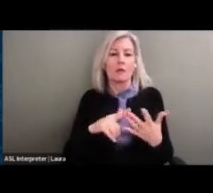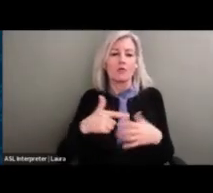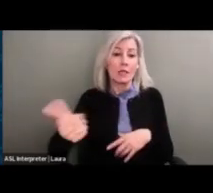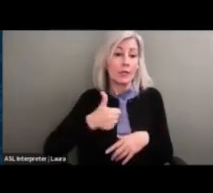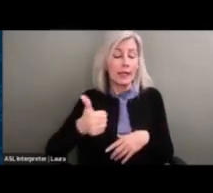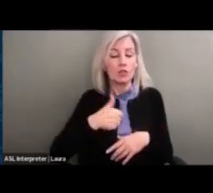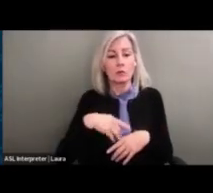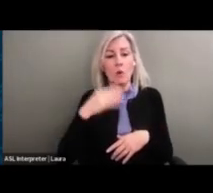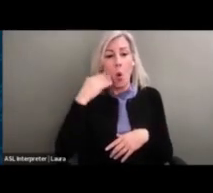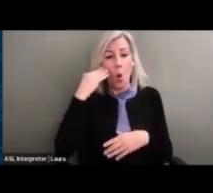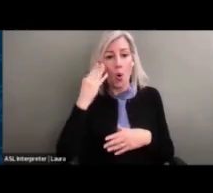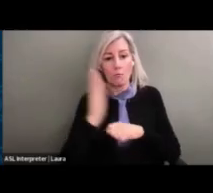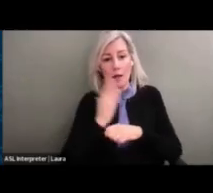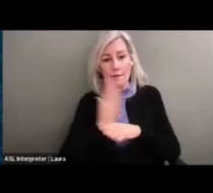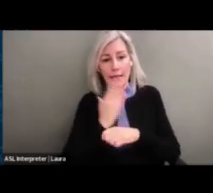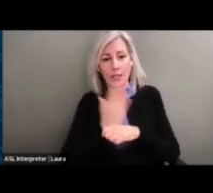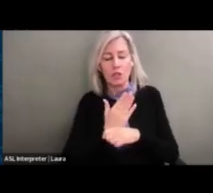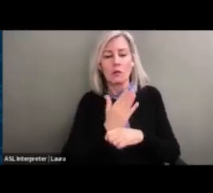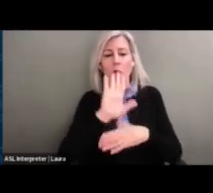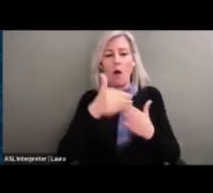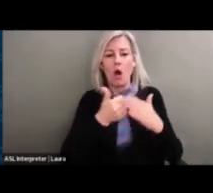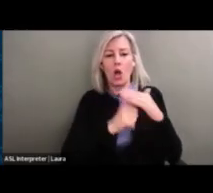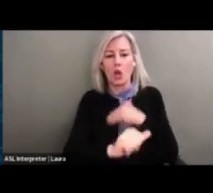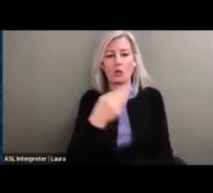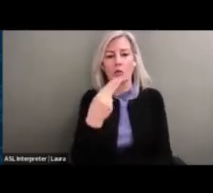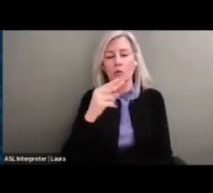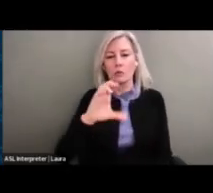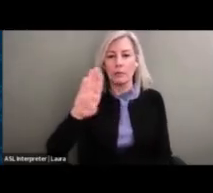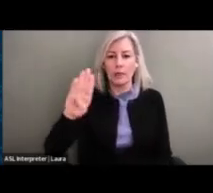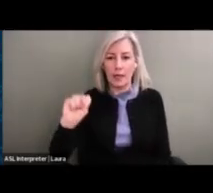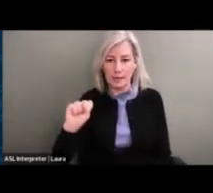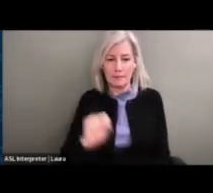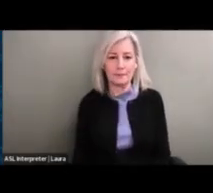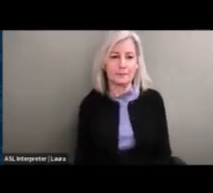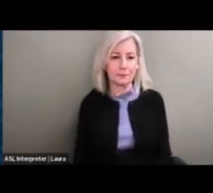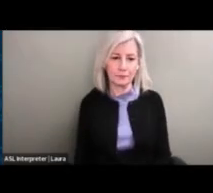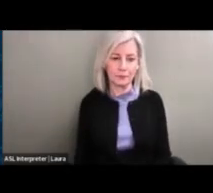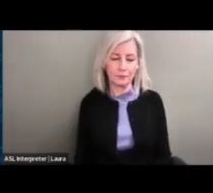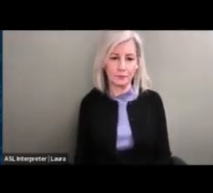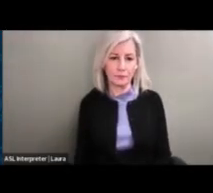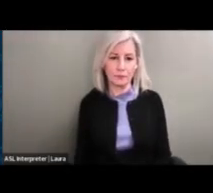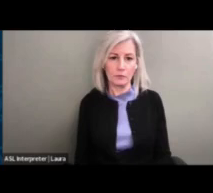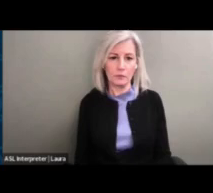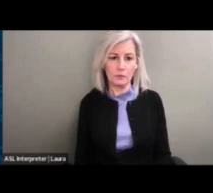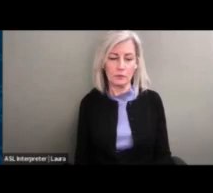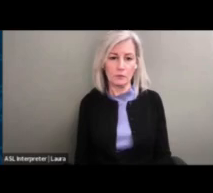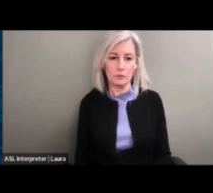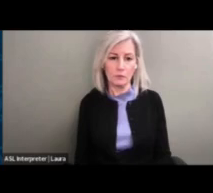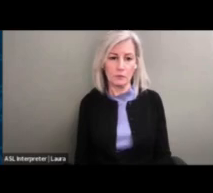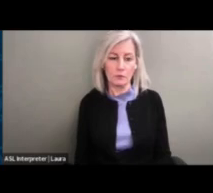As I mentioned, Medicaid can fund that based on a variety of services and it can provide things like personal care, adult day, respite, rehabilitation, transportation, at home modifications,